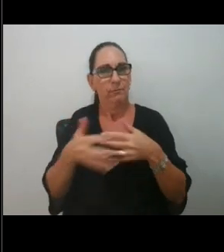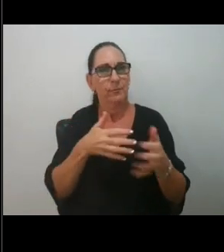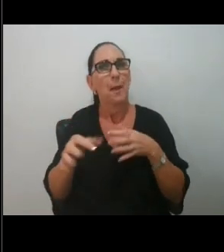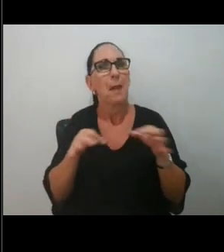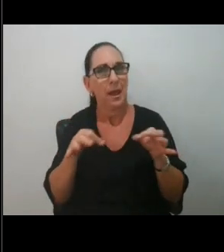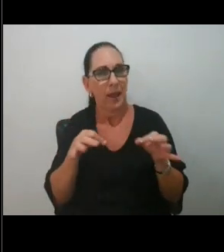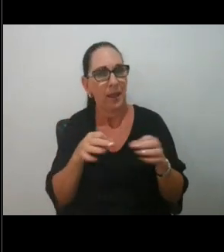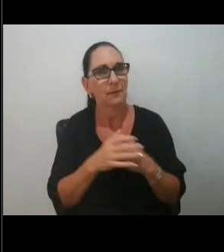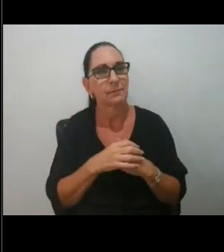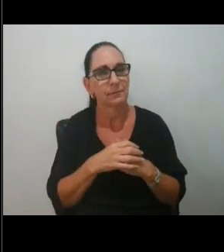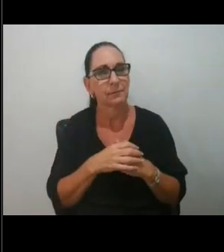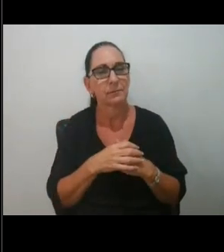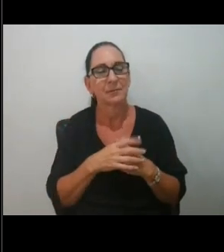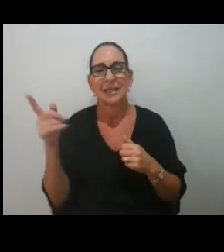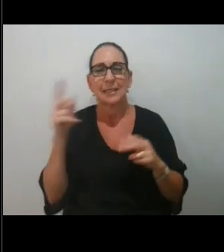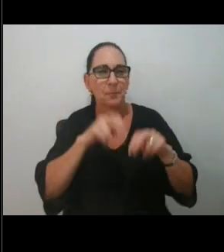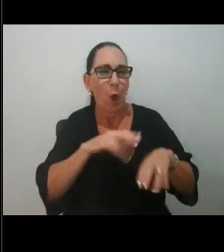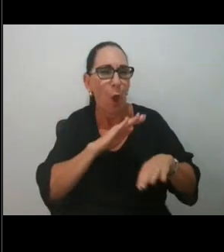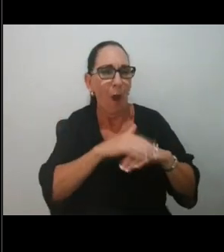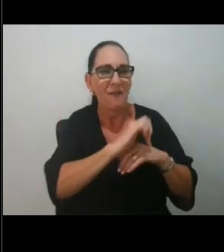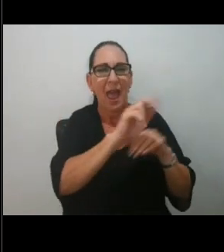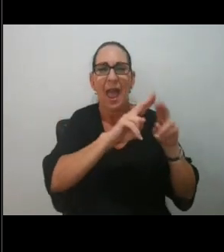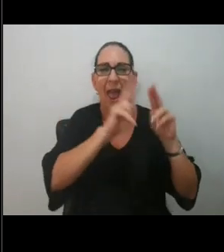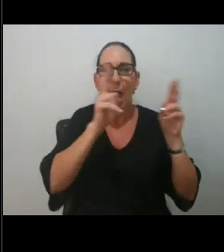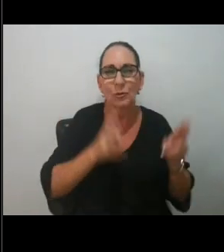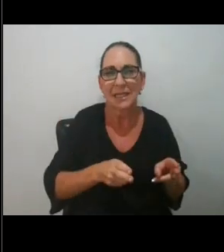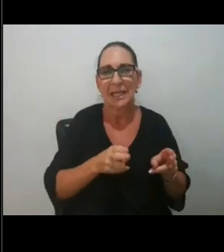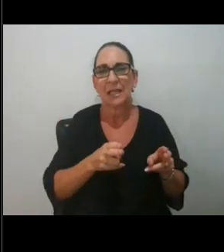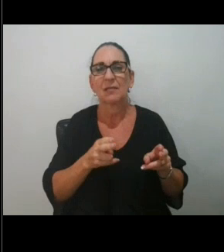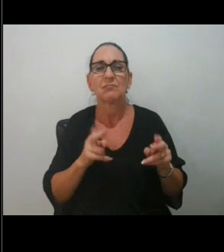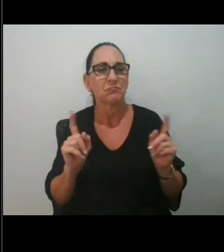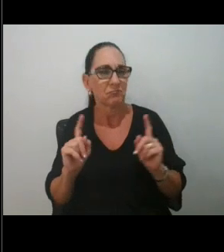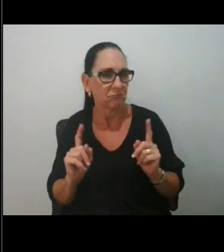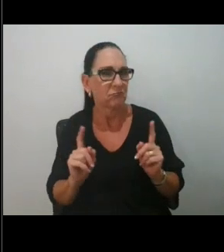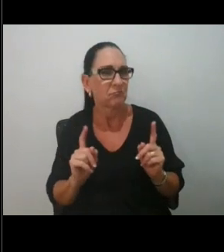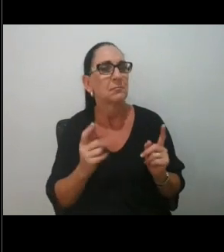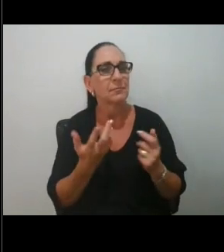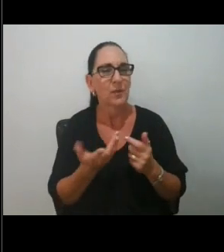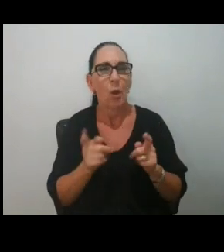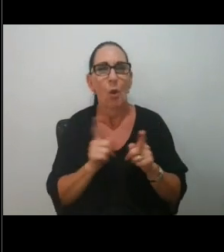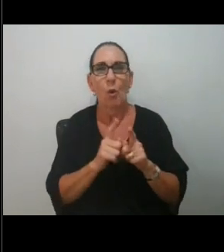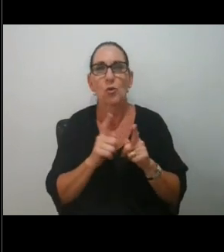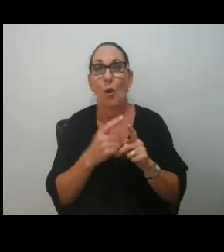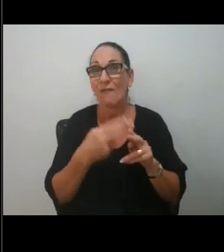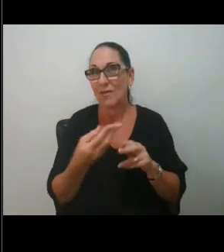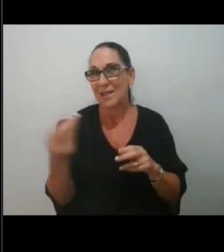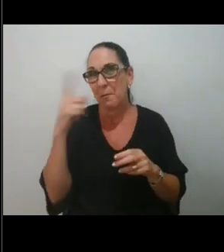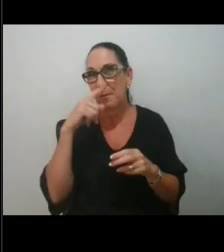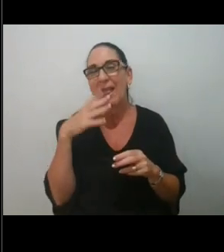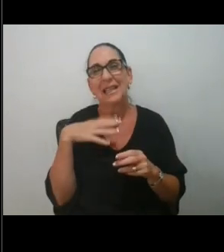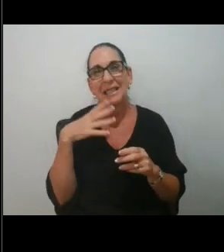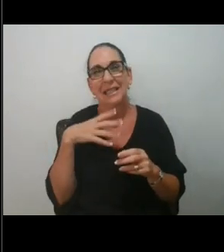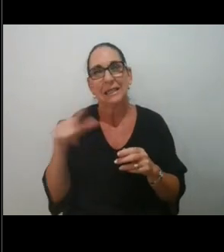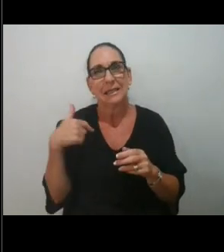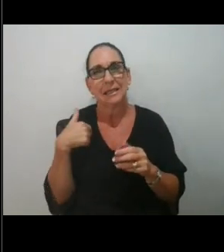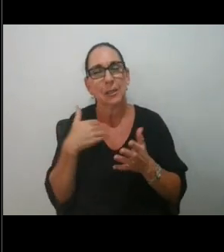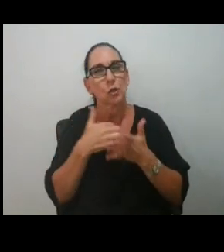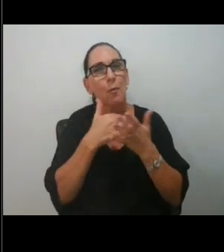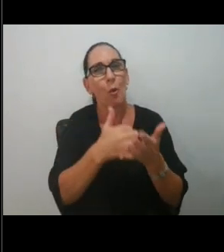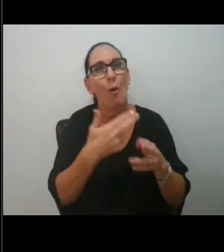explored or on the path to getting housing um some people need uh help getting access to NDIS